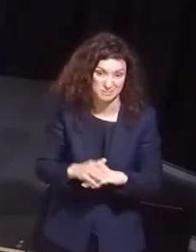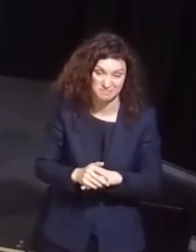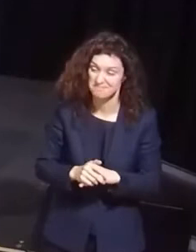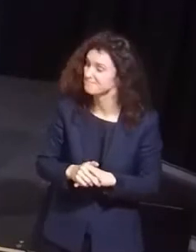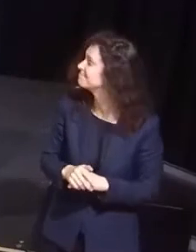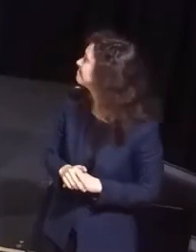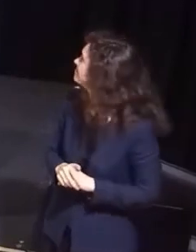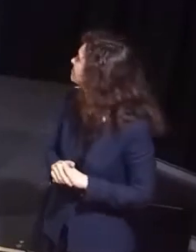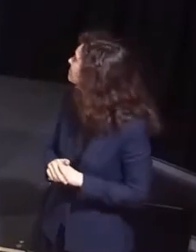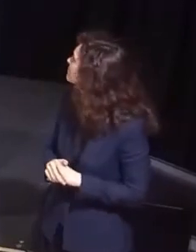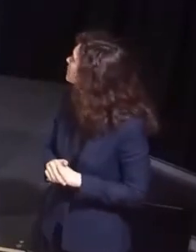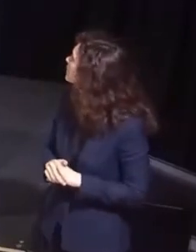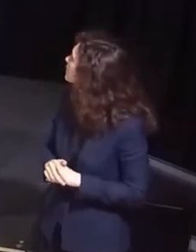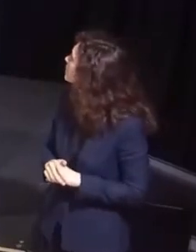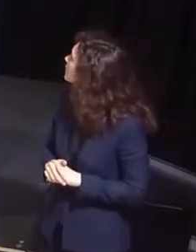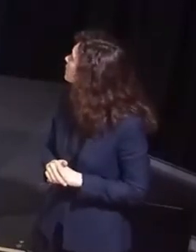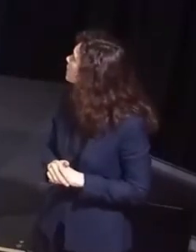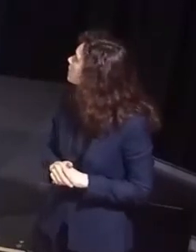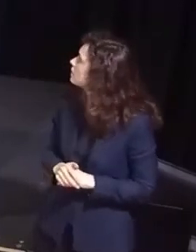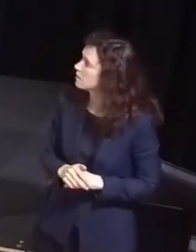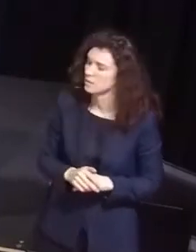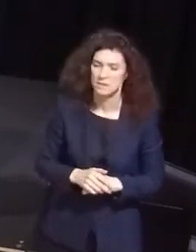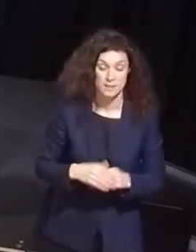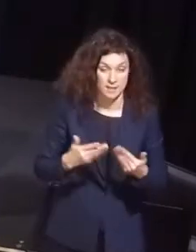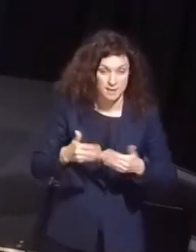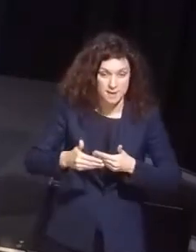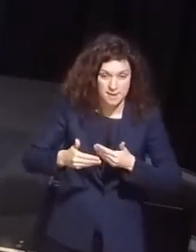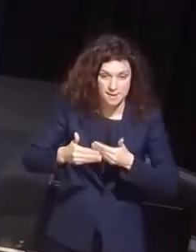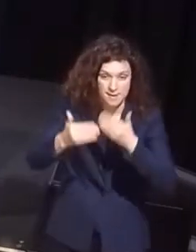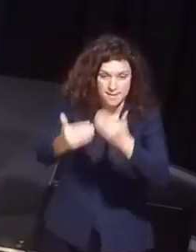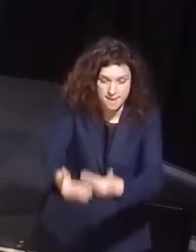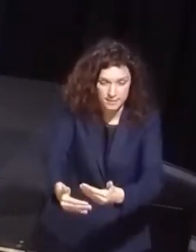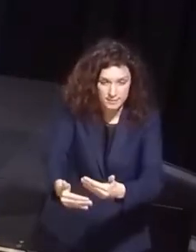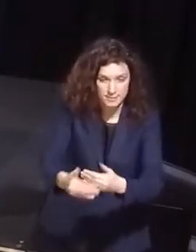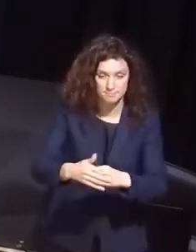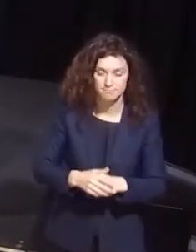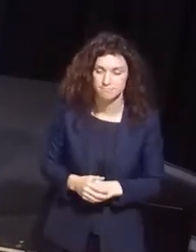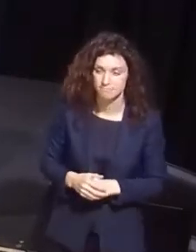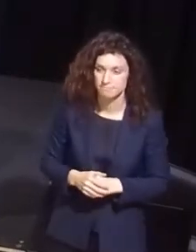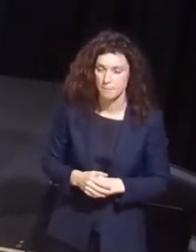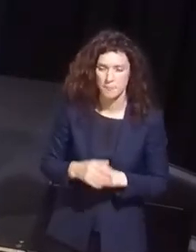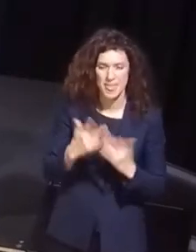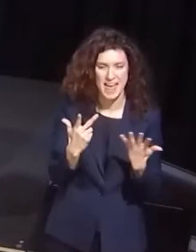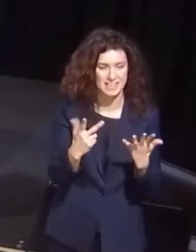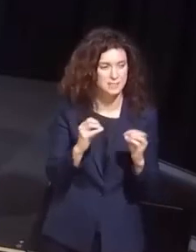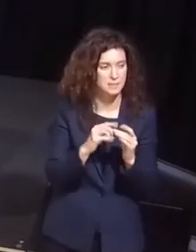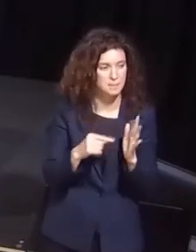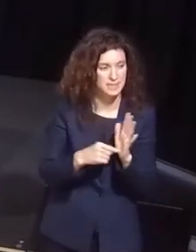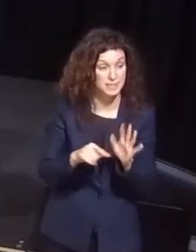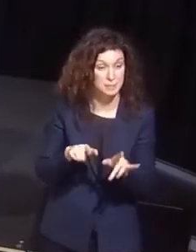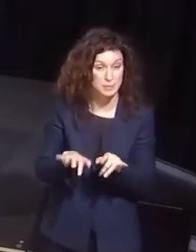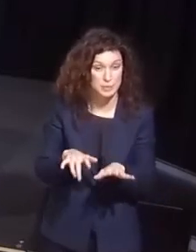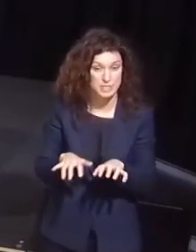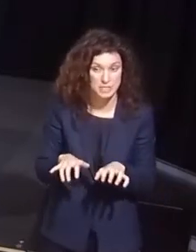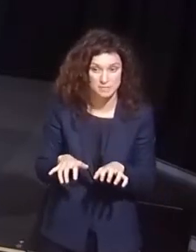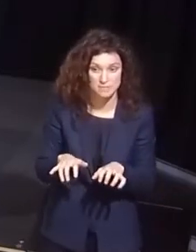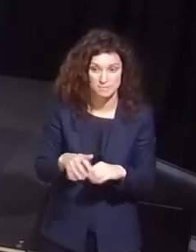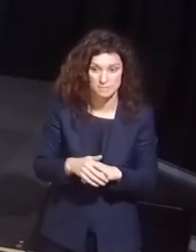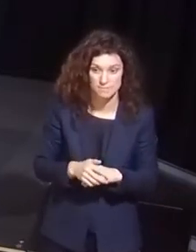This is what replaced that line of thinking and this was the 8 bit computers coming in and ways to control it, with scan and select here.